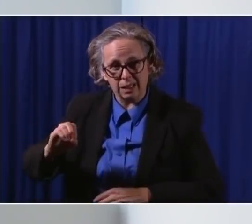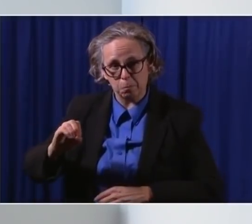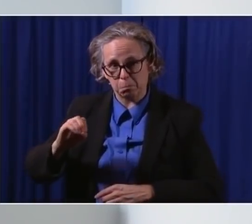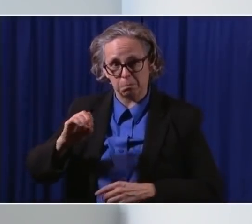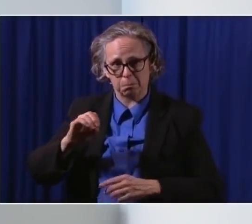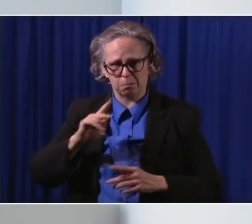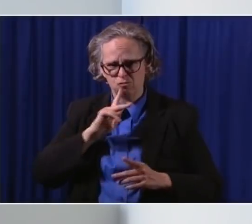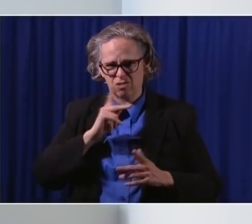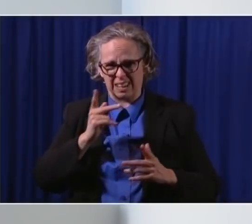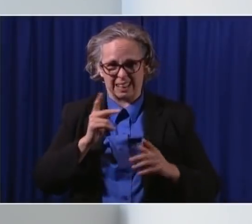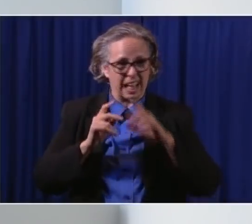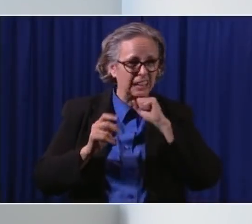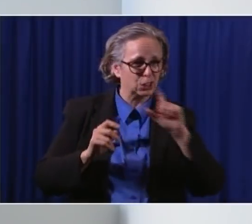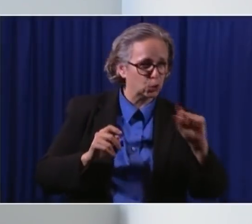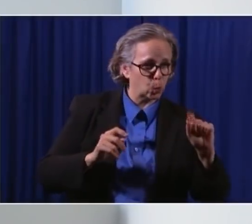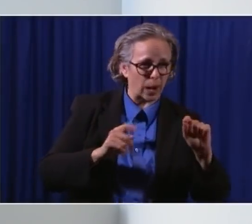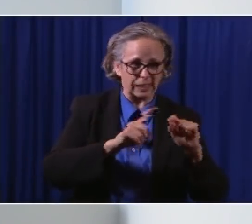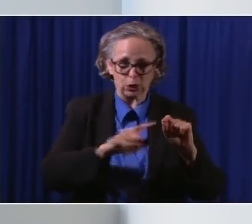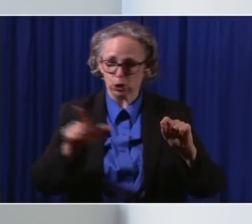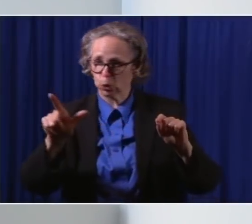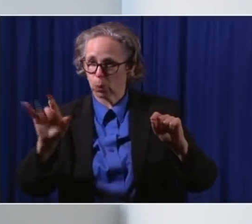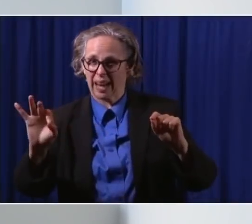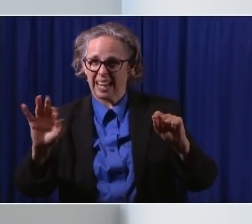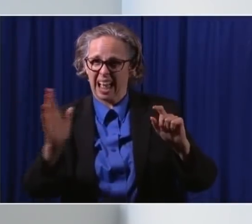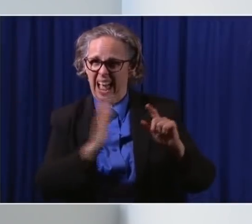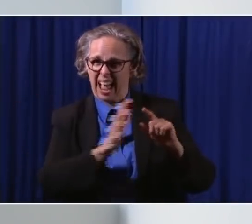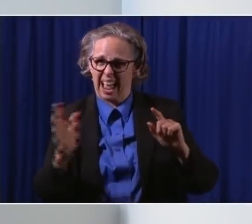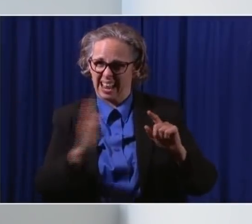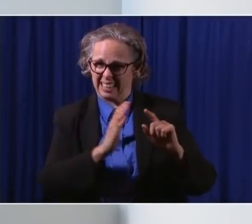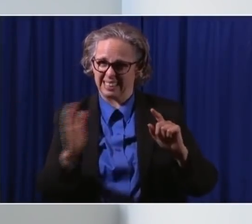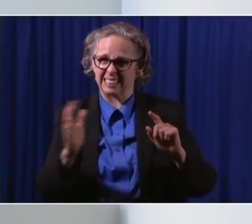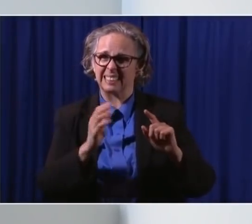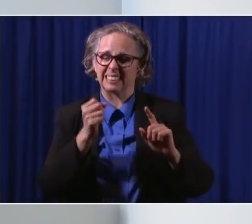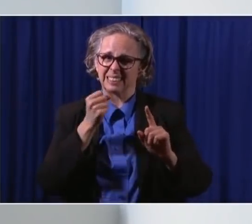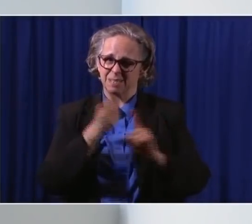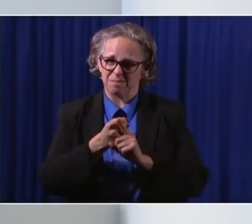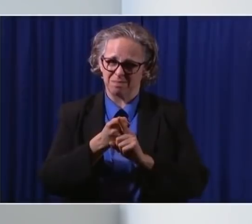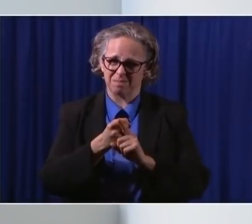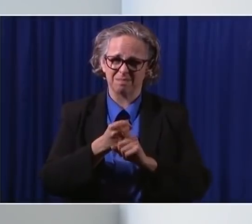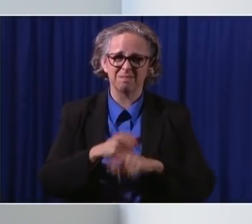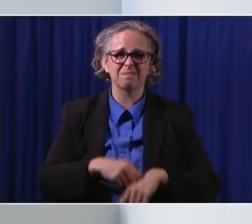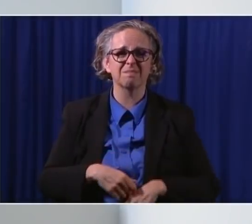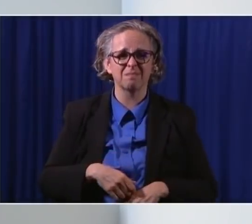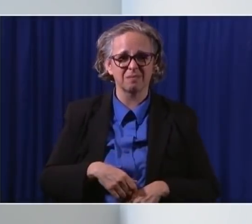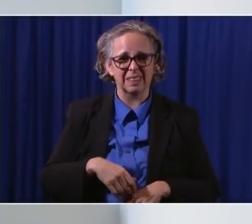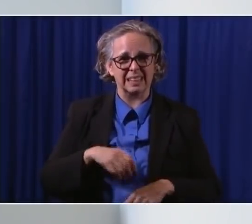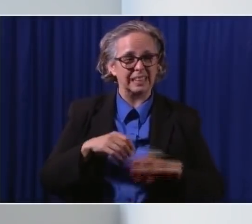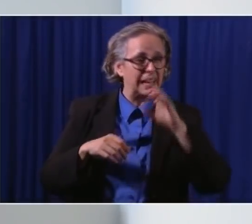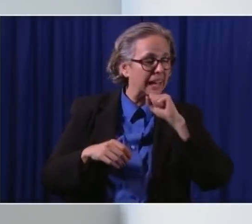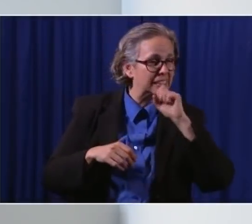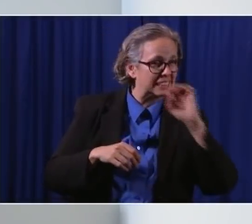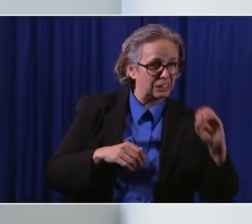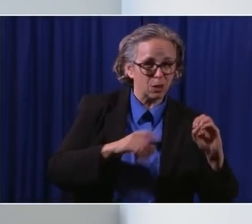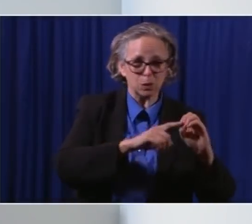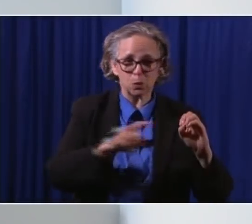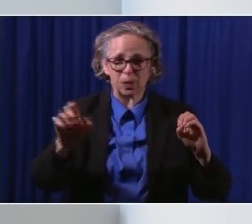STATISTICS. IN JULY, IN OUR LIMITED DATA IN JULY 26.4% OF THE CASES ARE